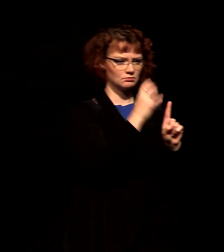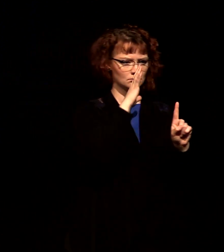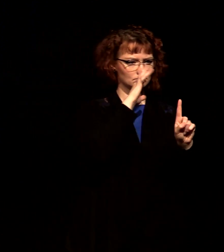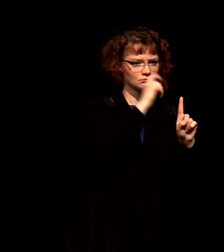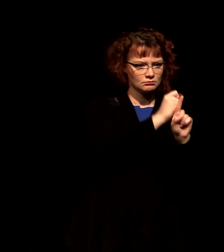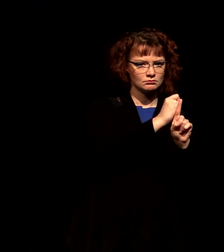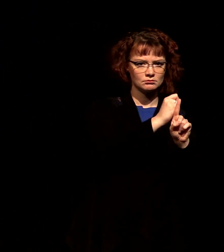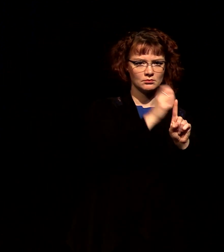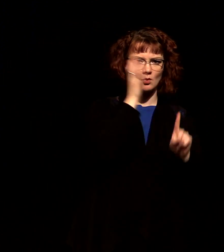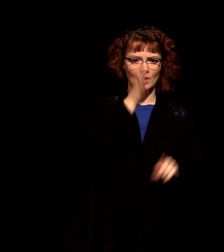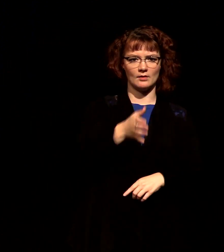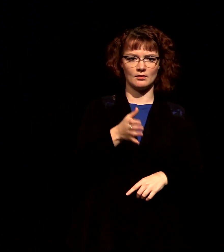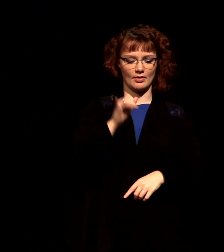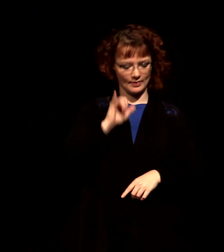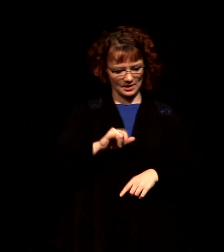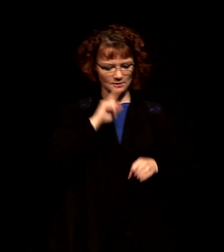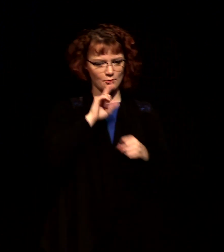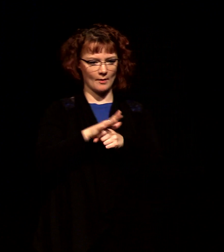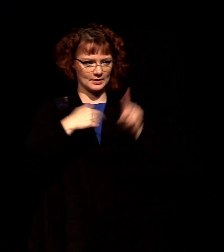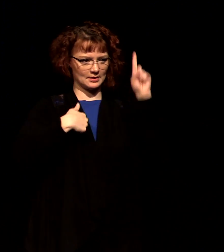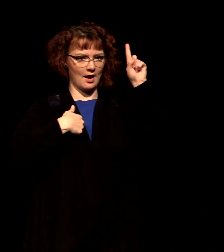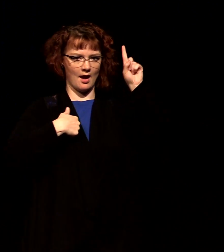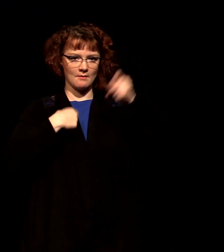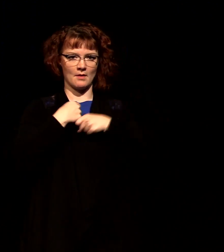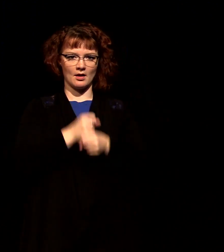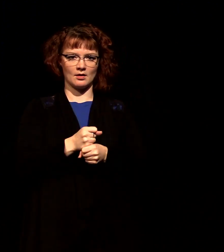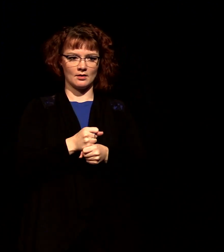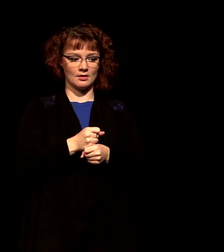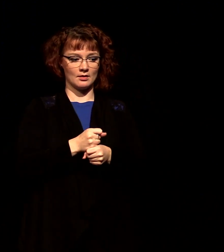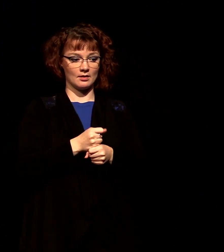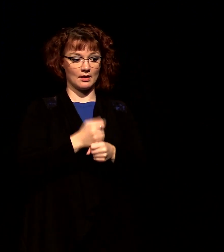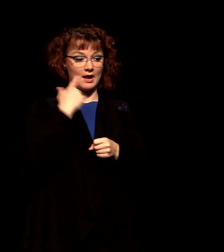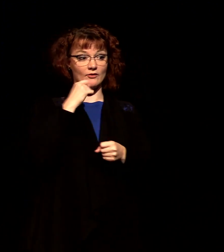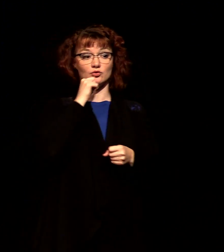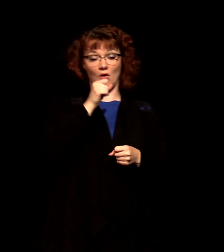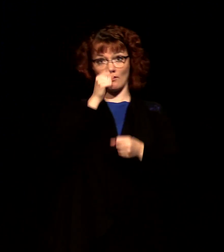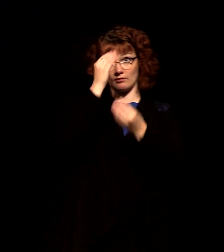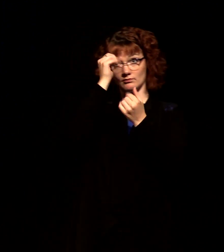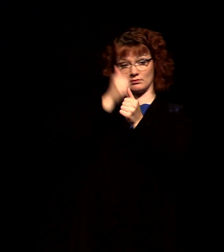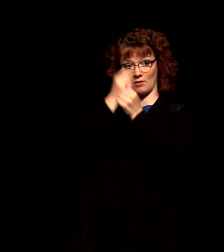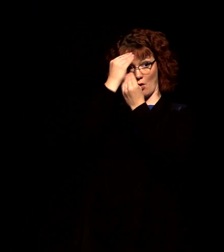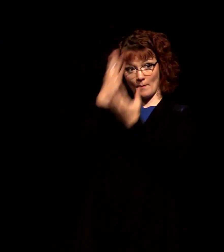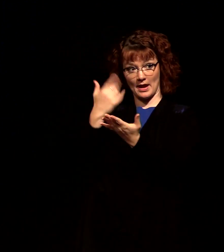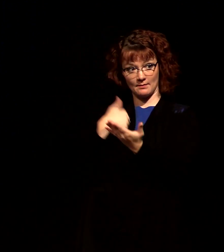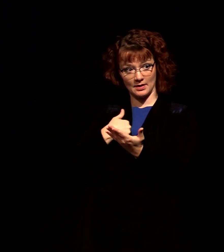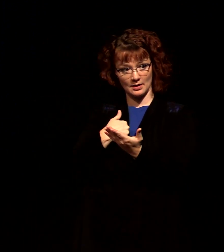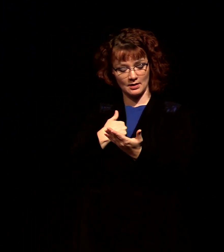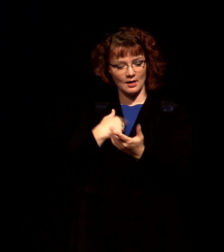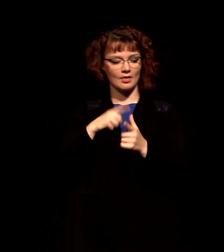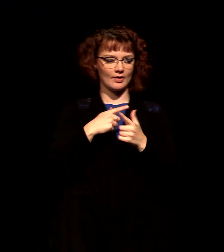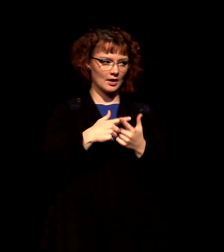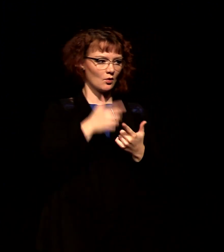He says, This is what I want to do. But if you disobey me, then I'm going to send trouble into your life. Trouble is going to